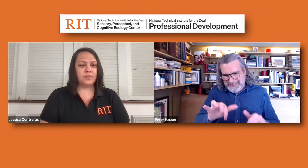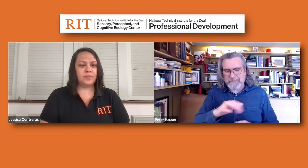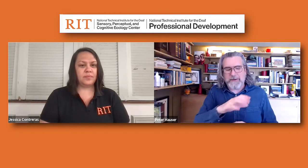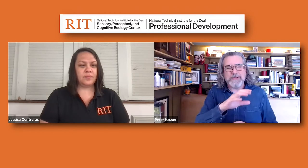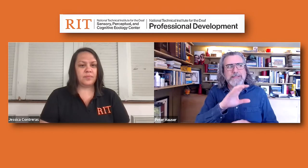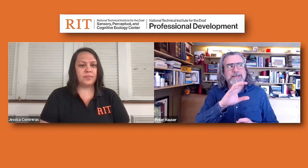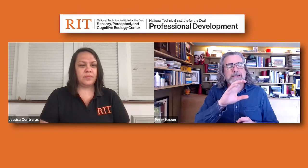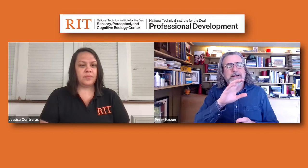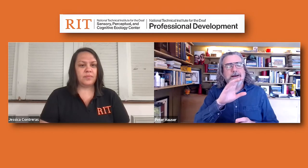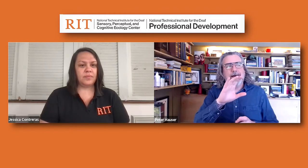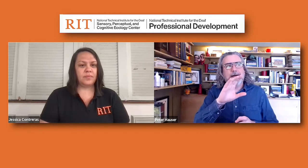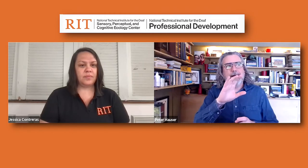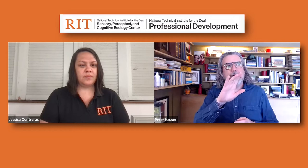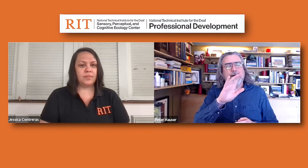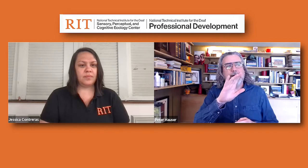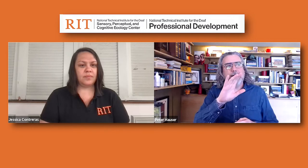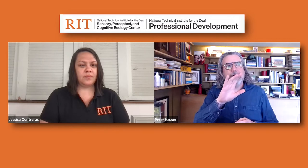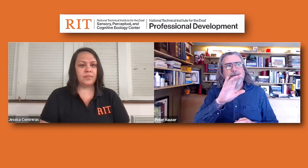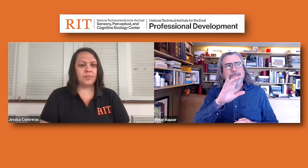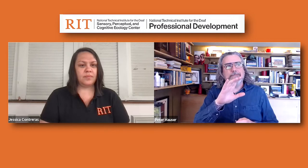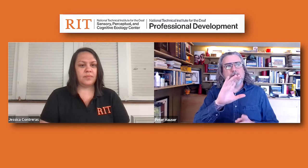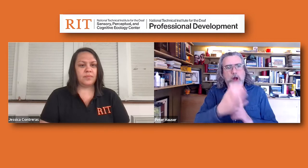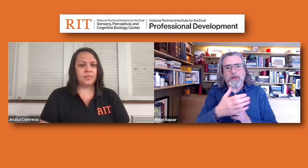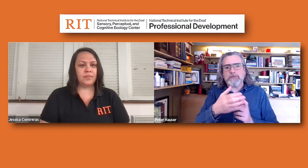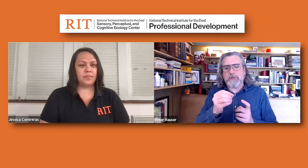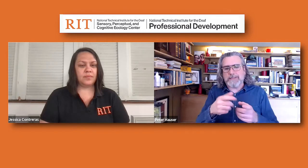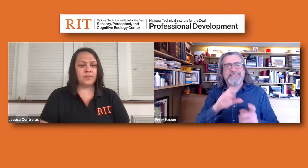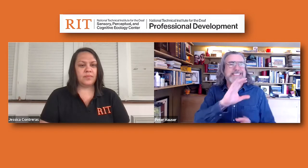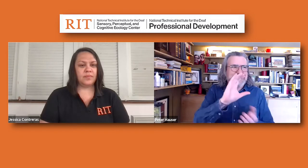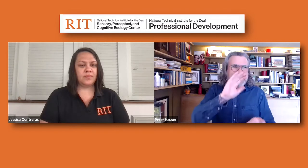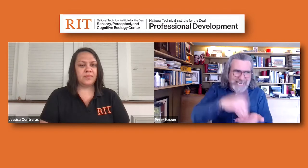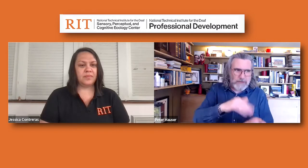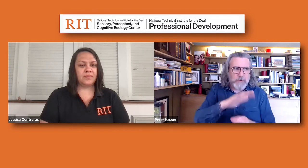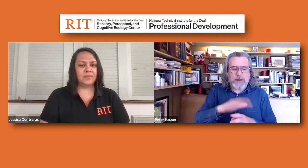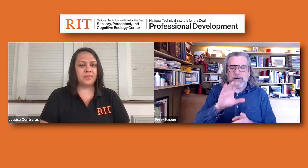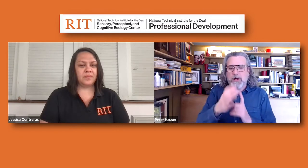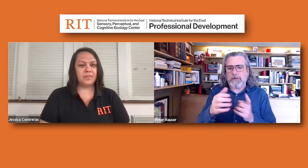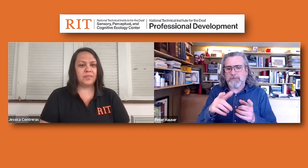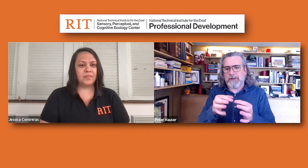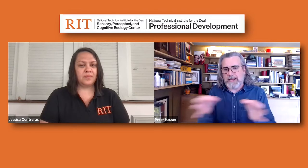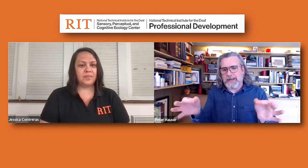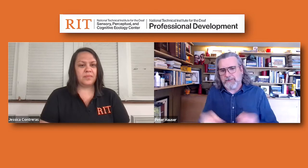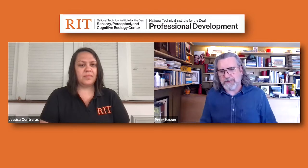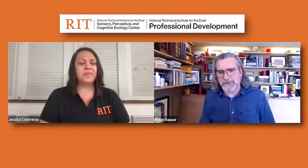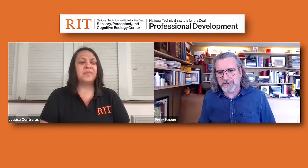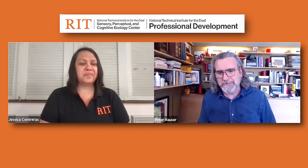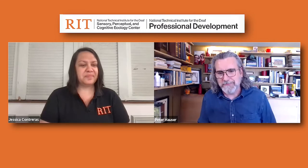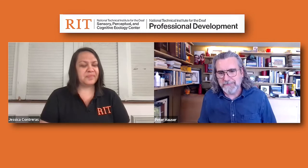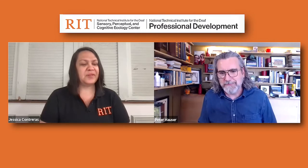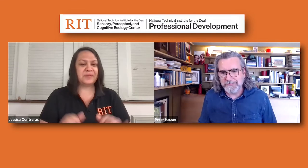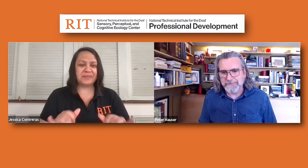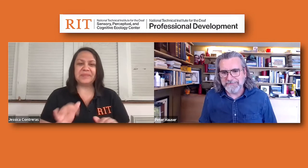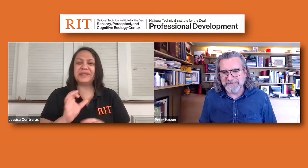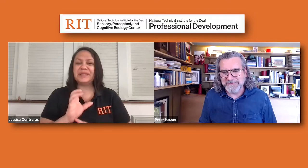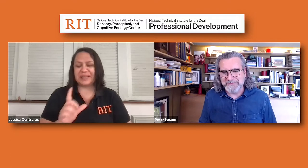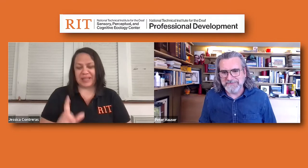So I still kept the name CCL, but now it's called the Center on Culture and Language.